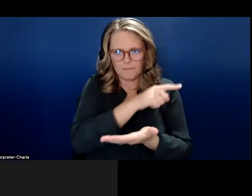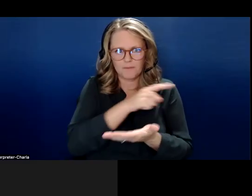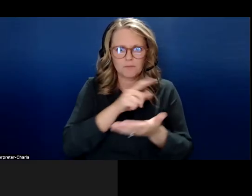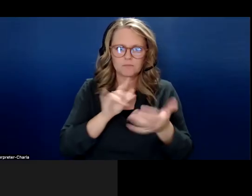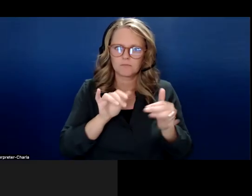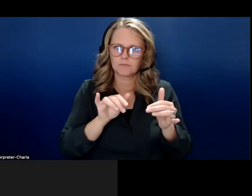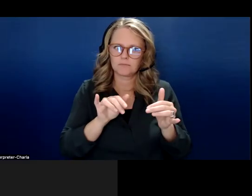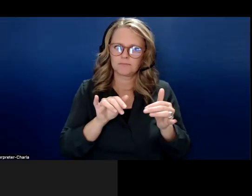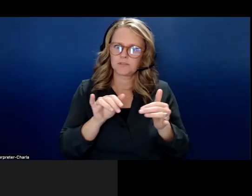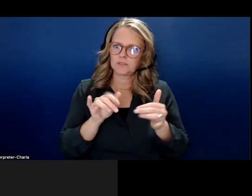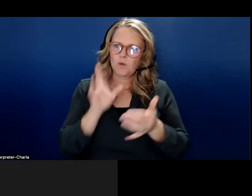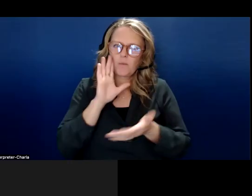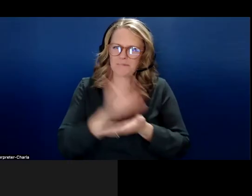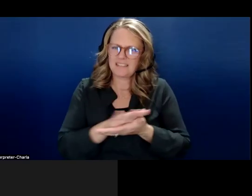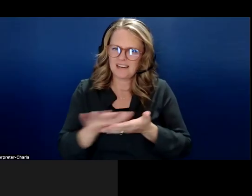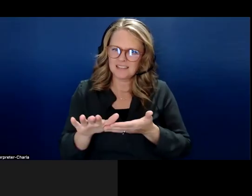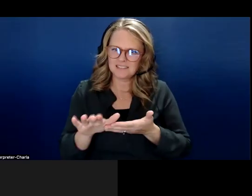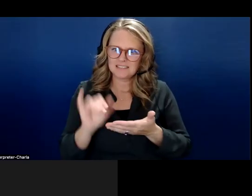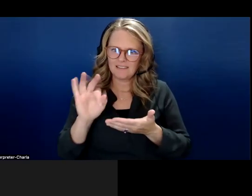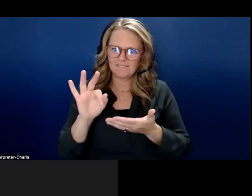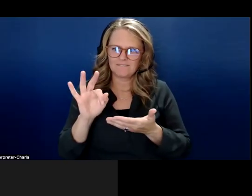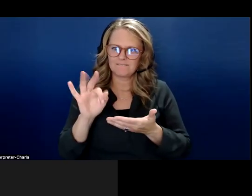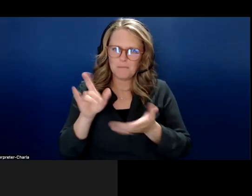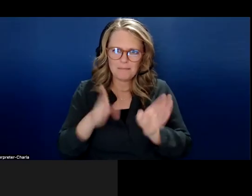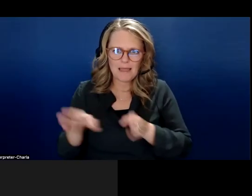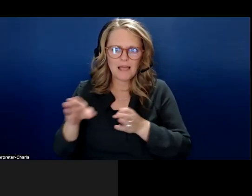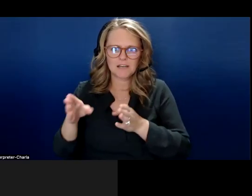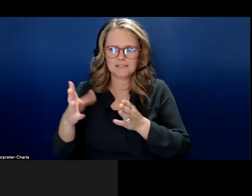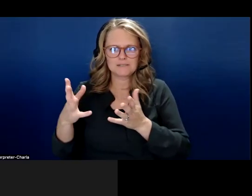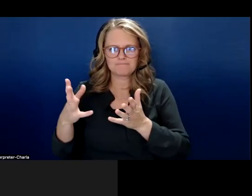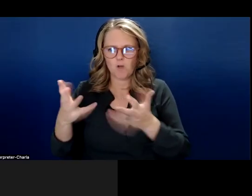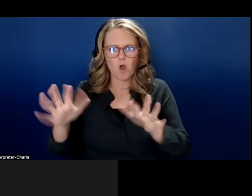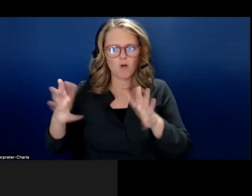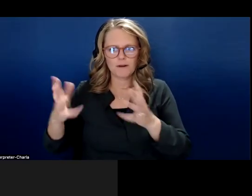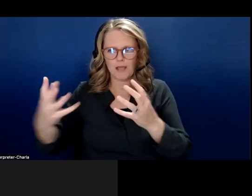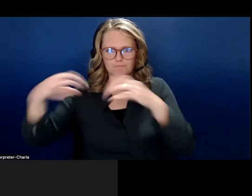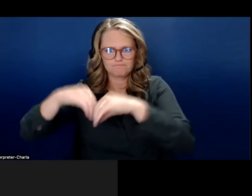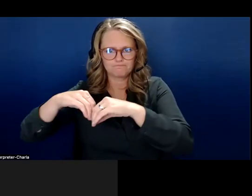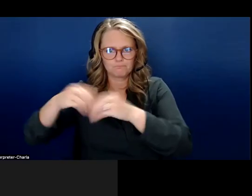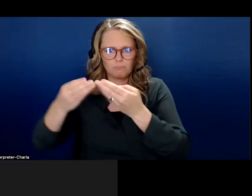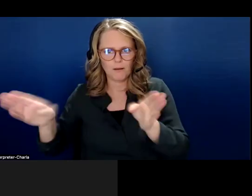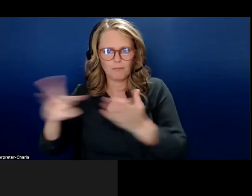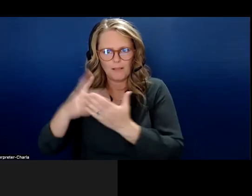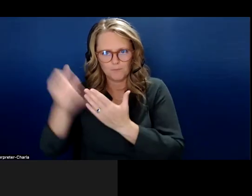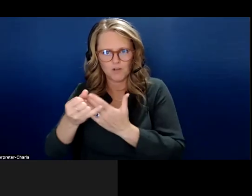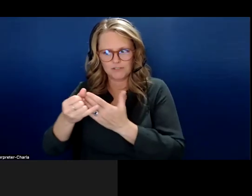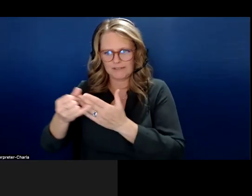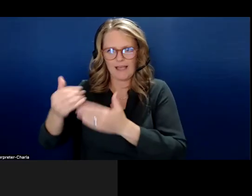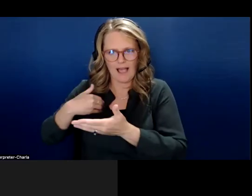That was, you know, sort of like embedded in public projects and just maybe should be embedded